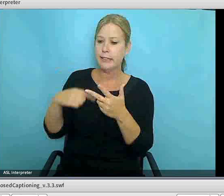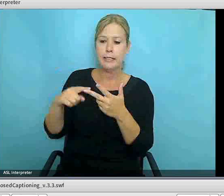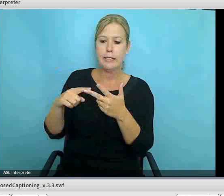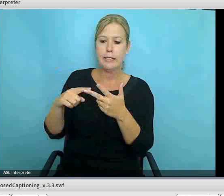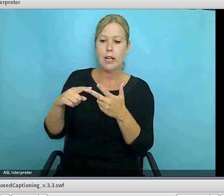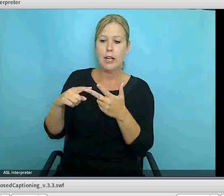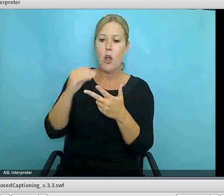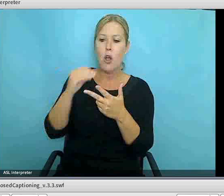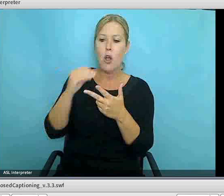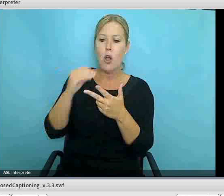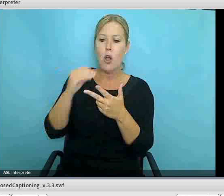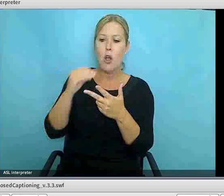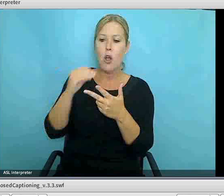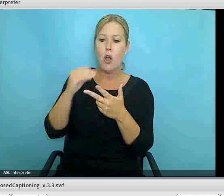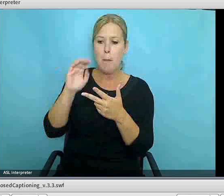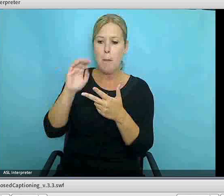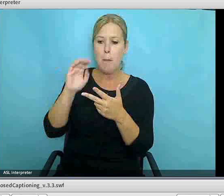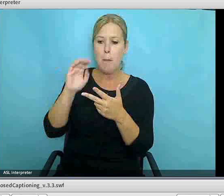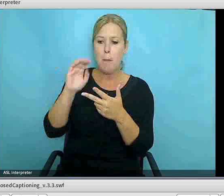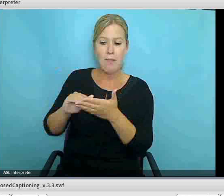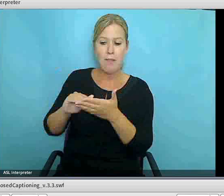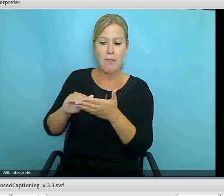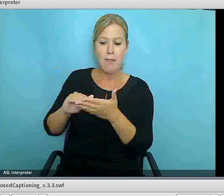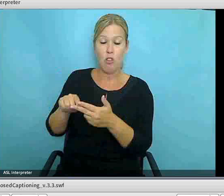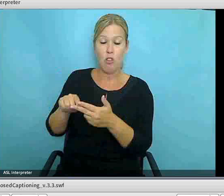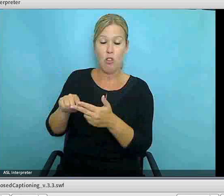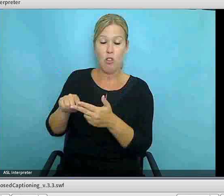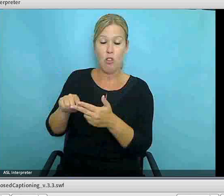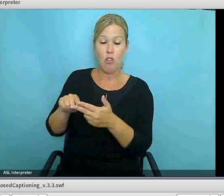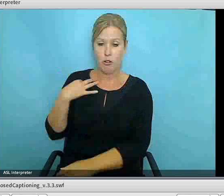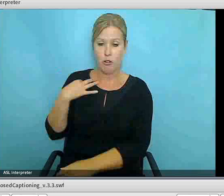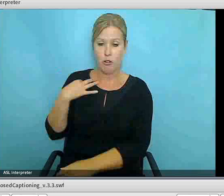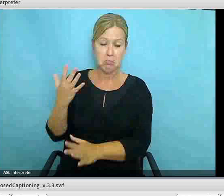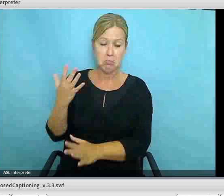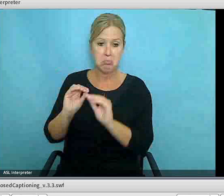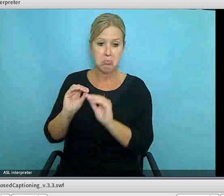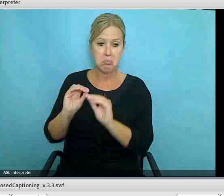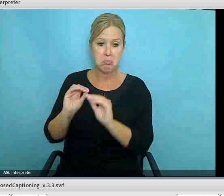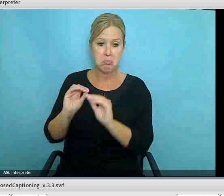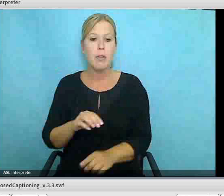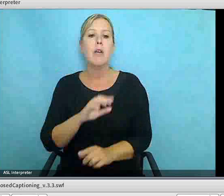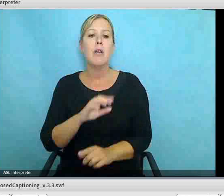a dually eligible person, and if so, understand that they could be eligible to participate